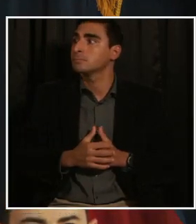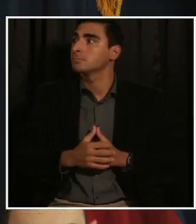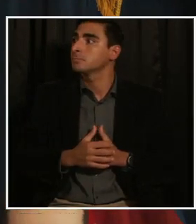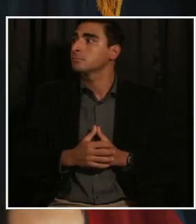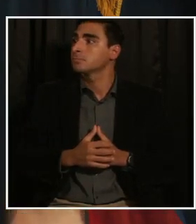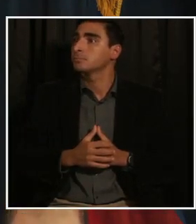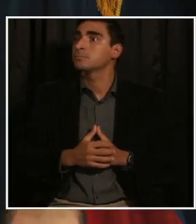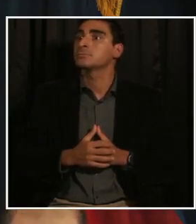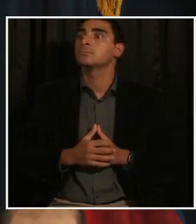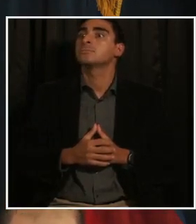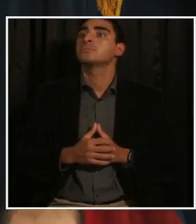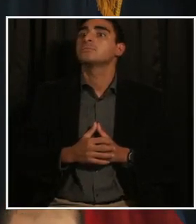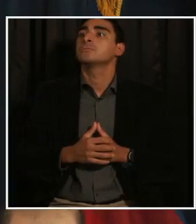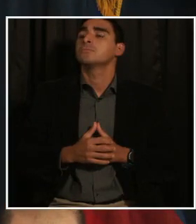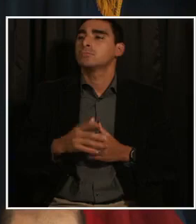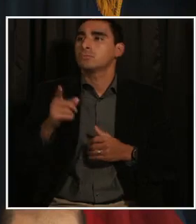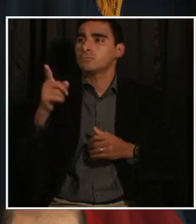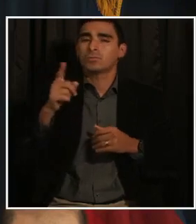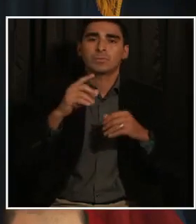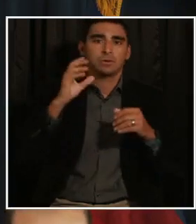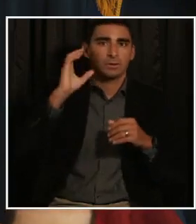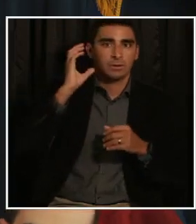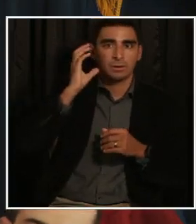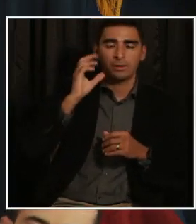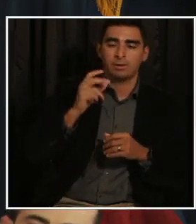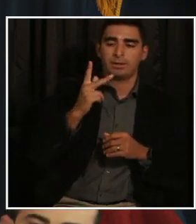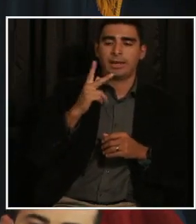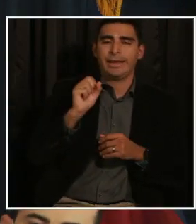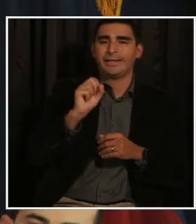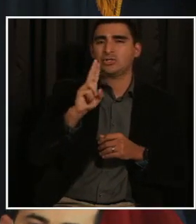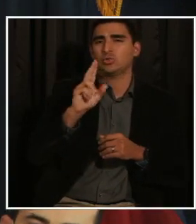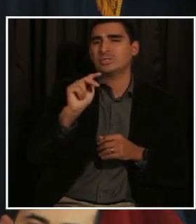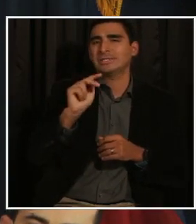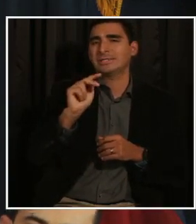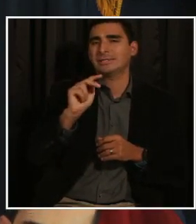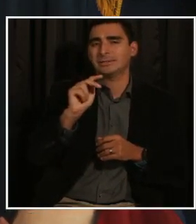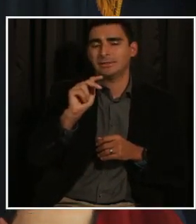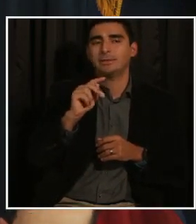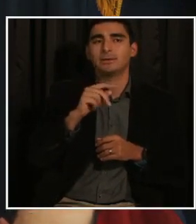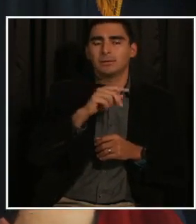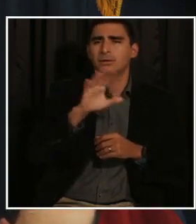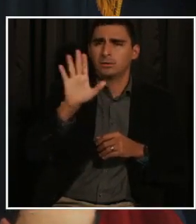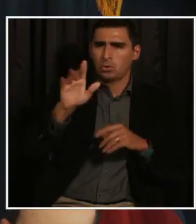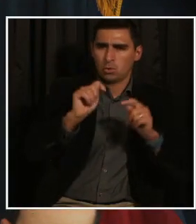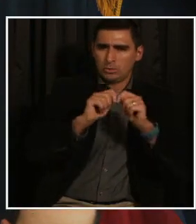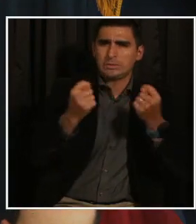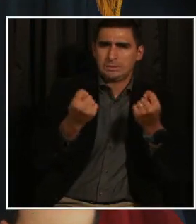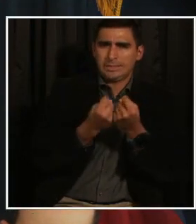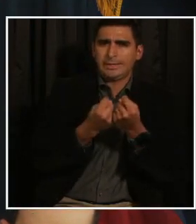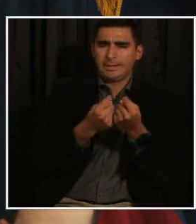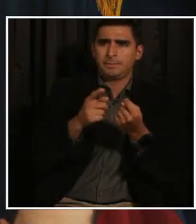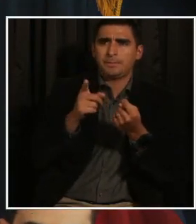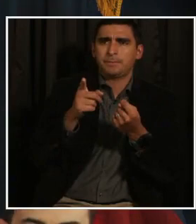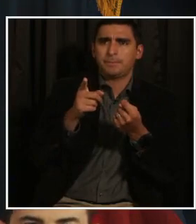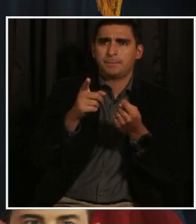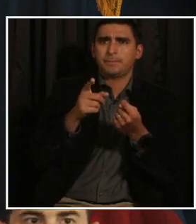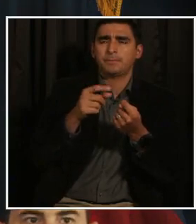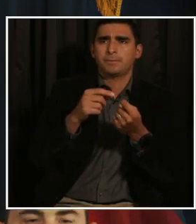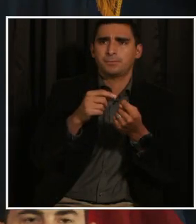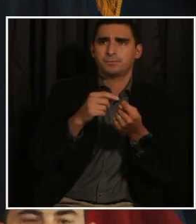foreign with ksut um as your team has talked about today the alarming rate of hospitalizations